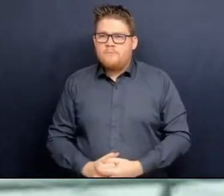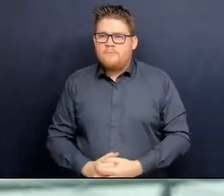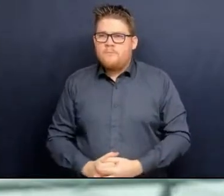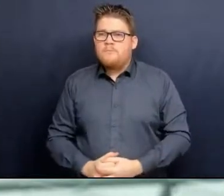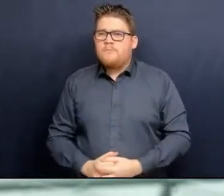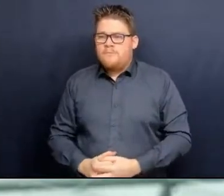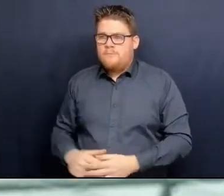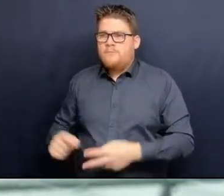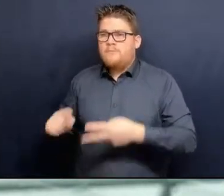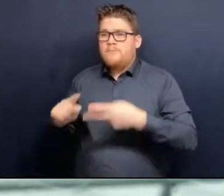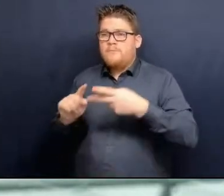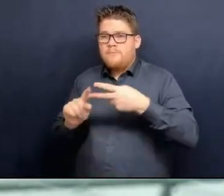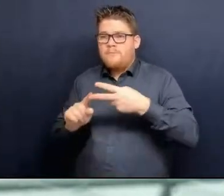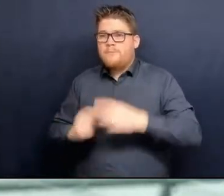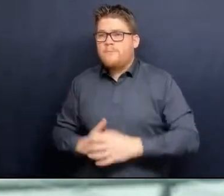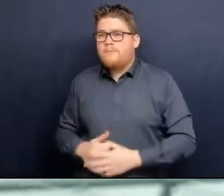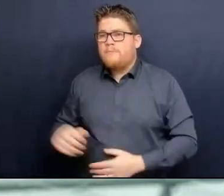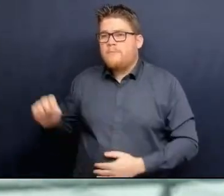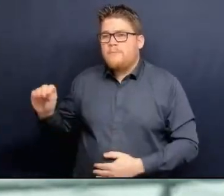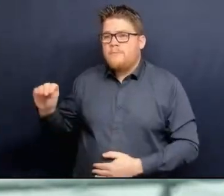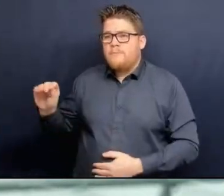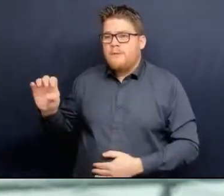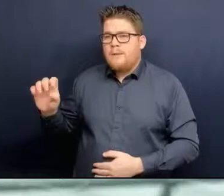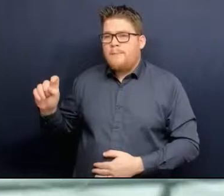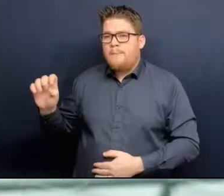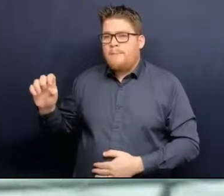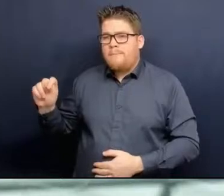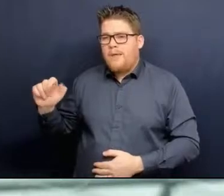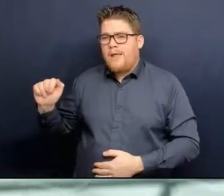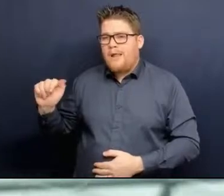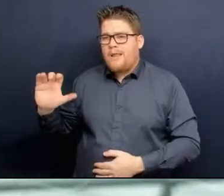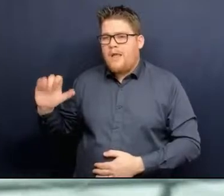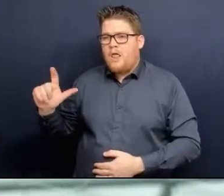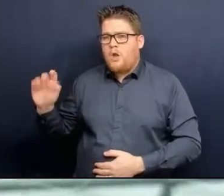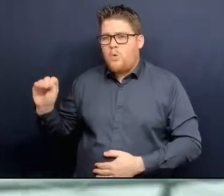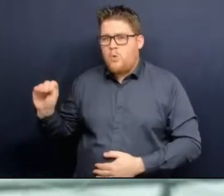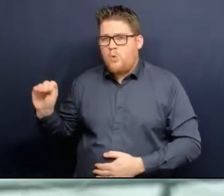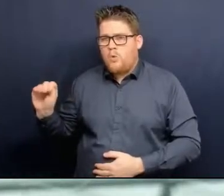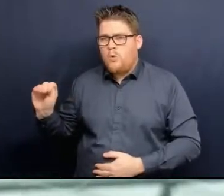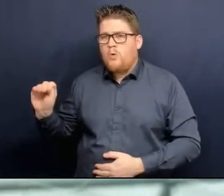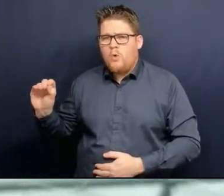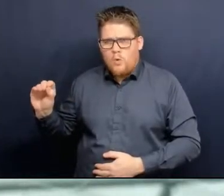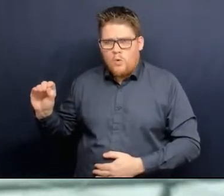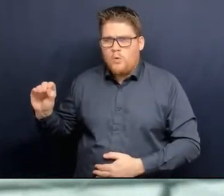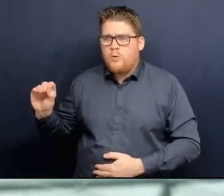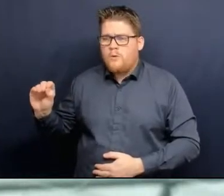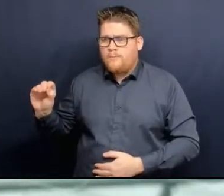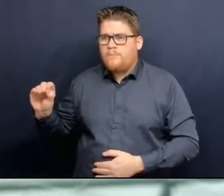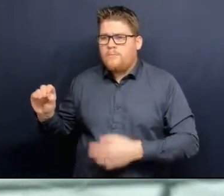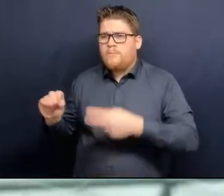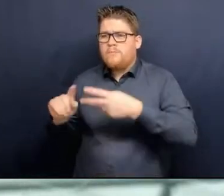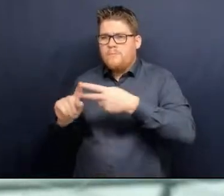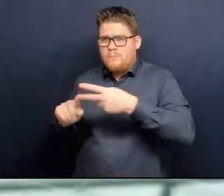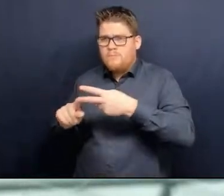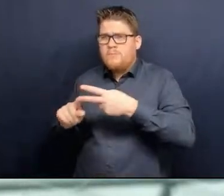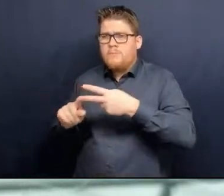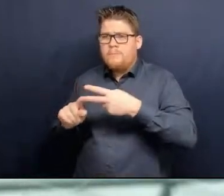cargo vaccine, which is really interesting, plant based vaccine